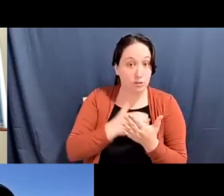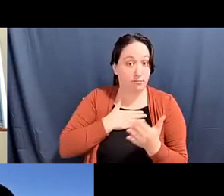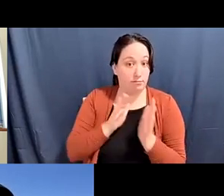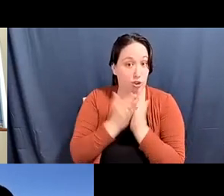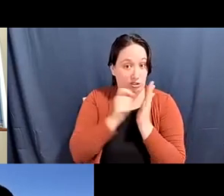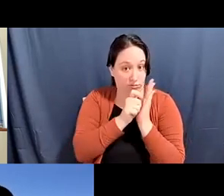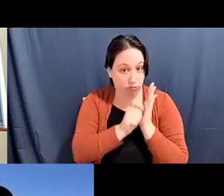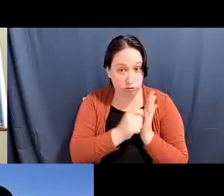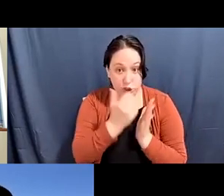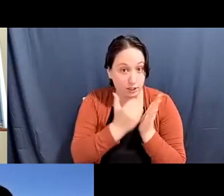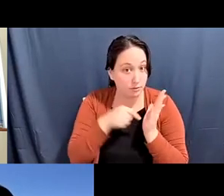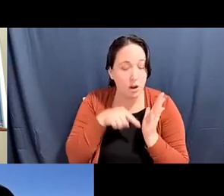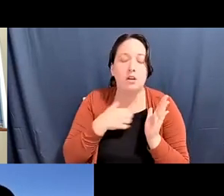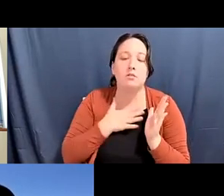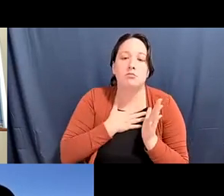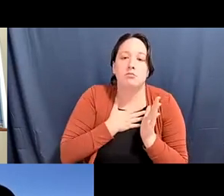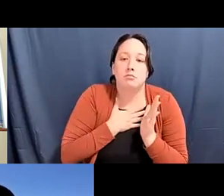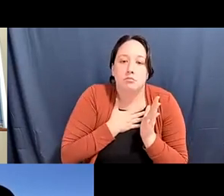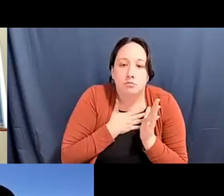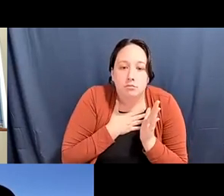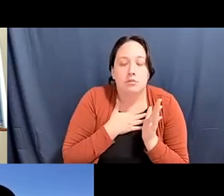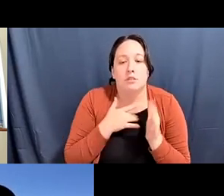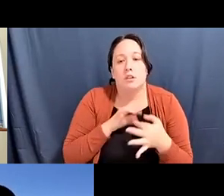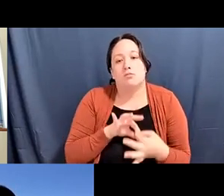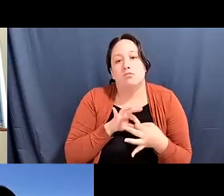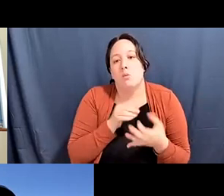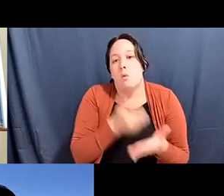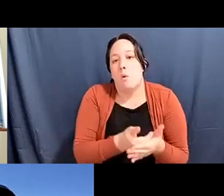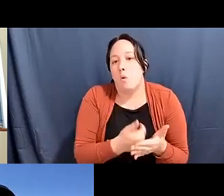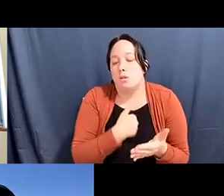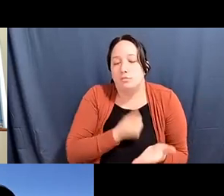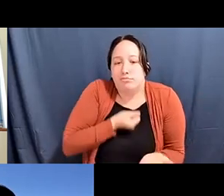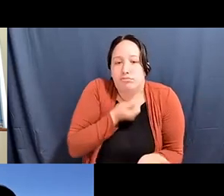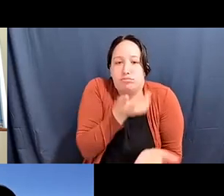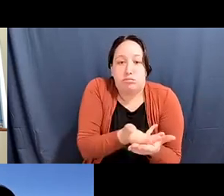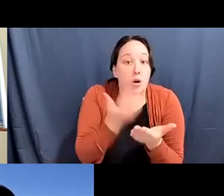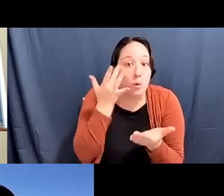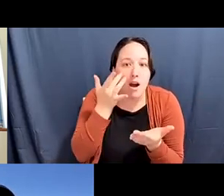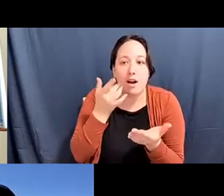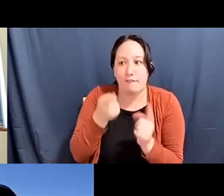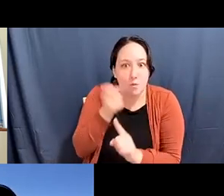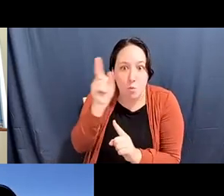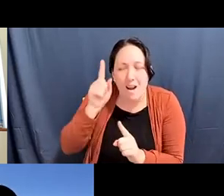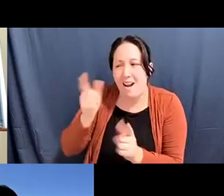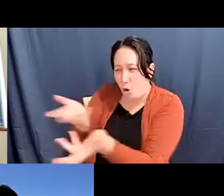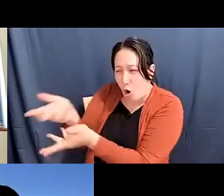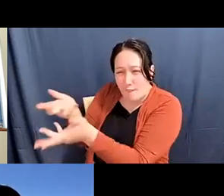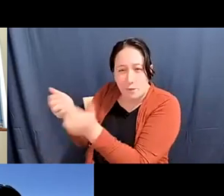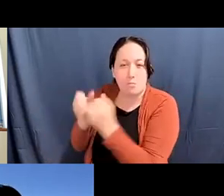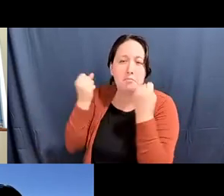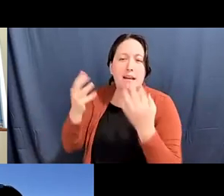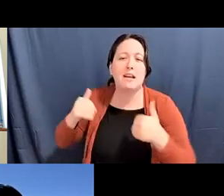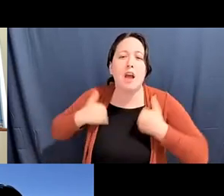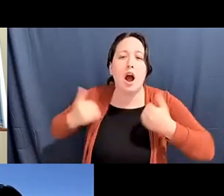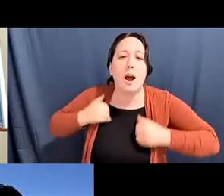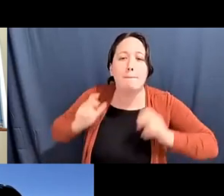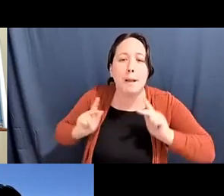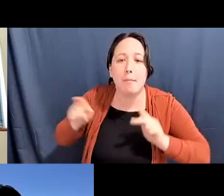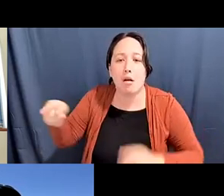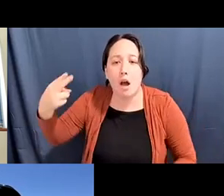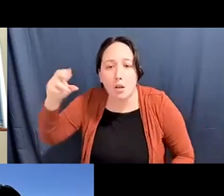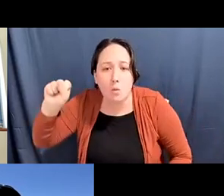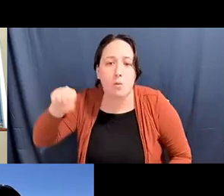Alex Tom he/him: is really close to me, because it came from so many conversations with young people who were in high school and also in college